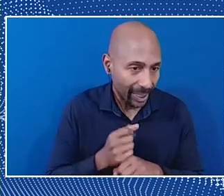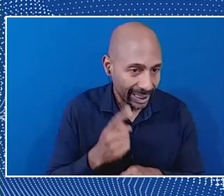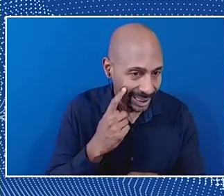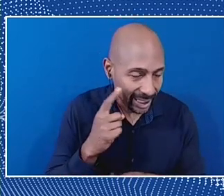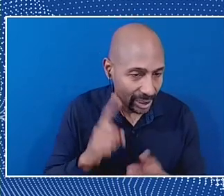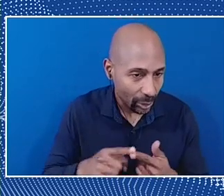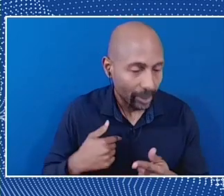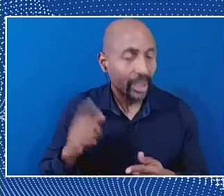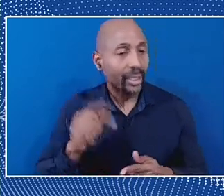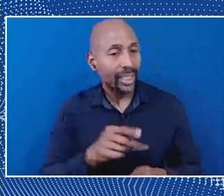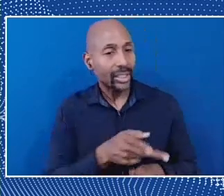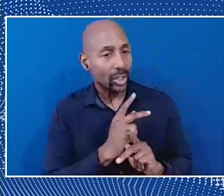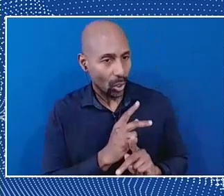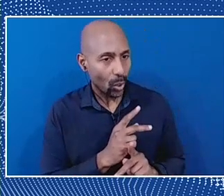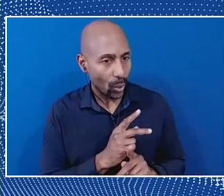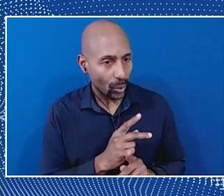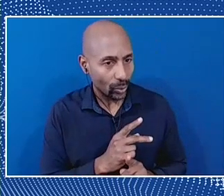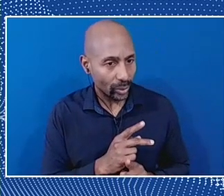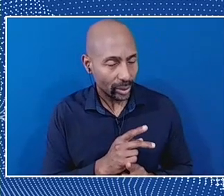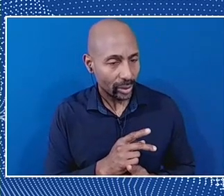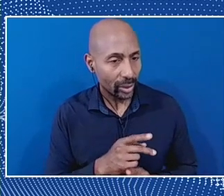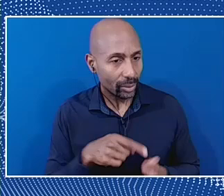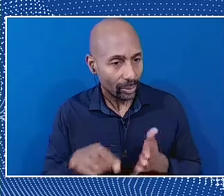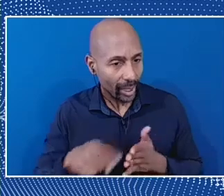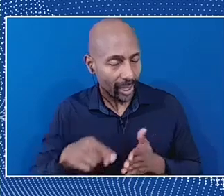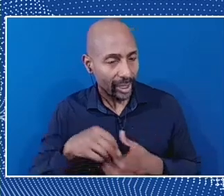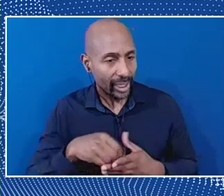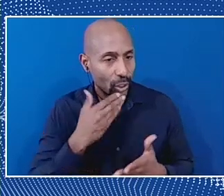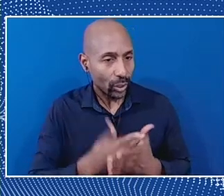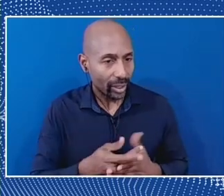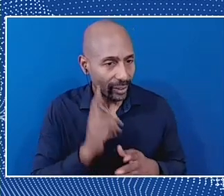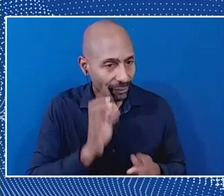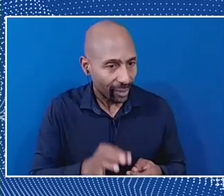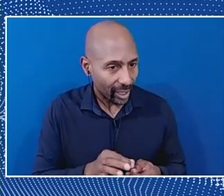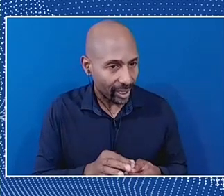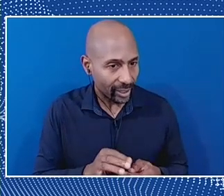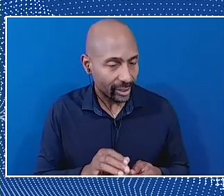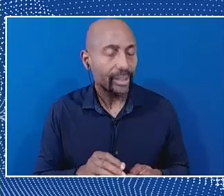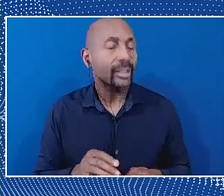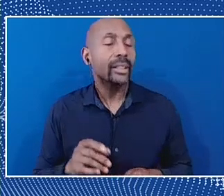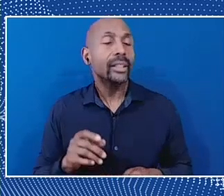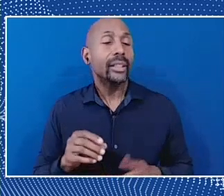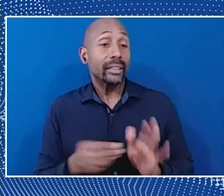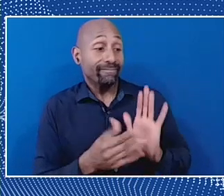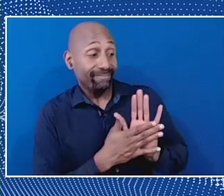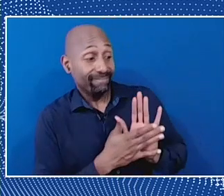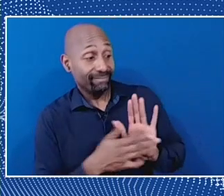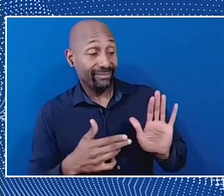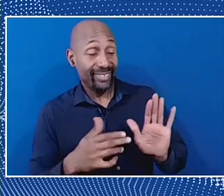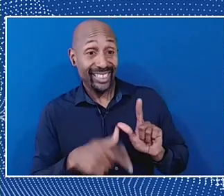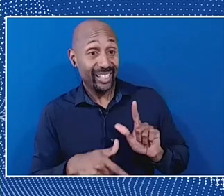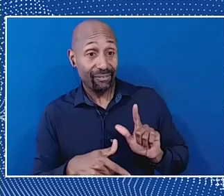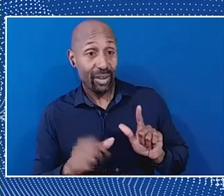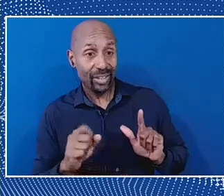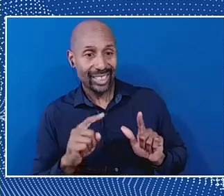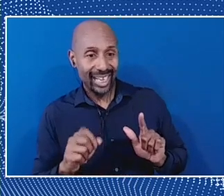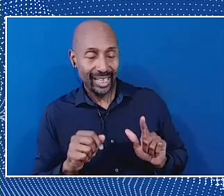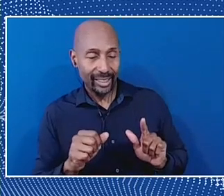default status in the history. You can help many, many of us right now by counting our payments that were processed